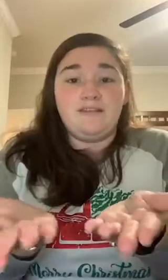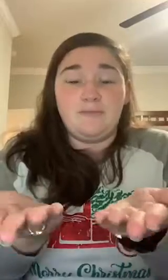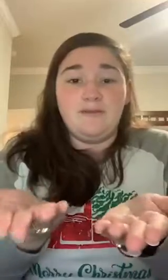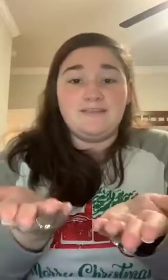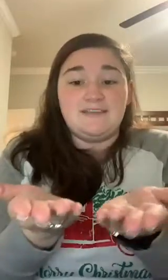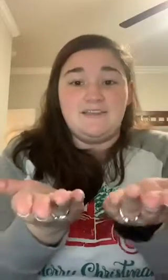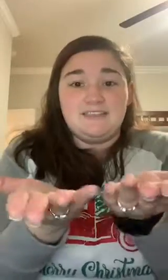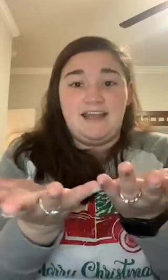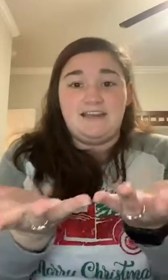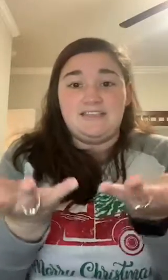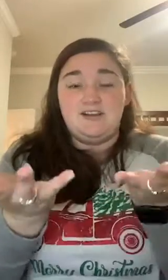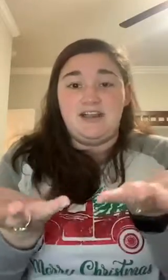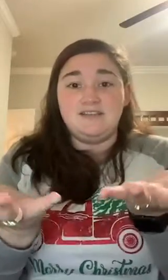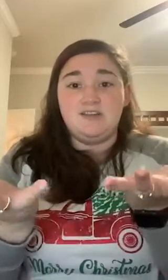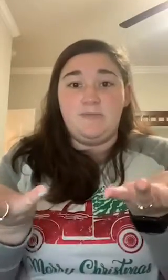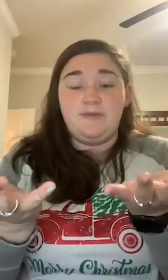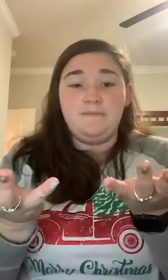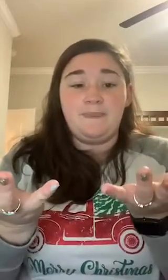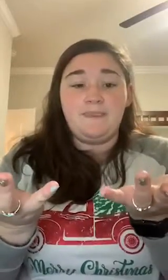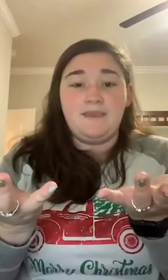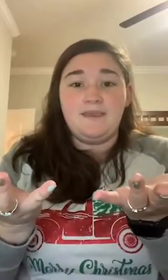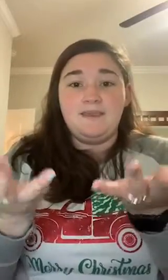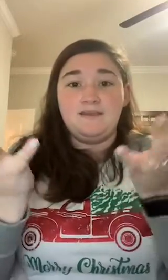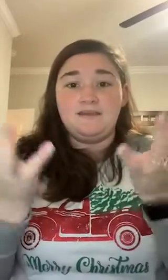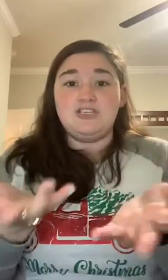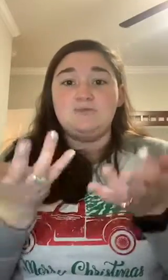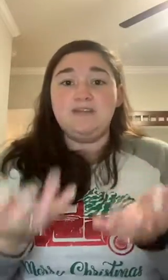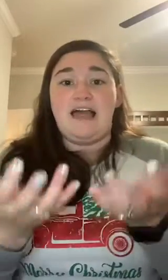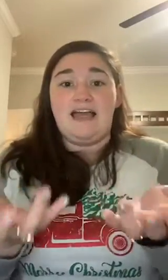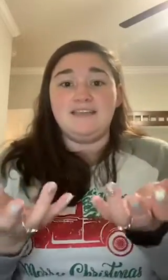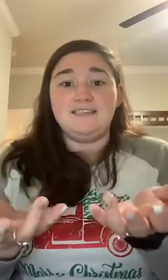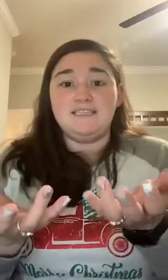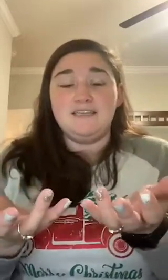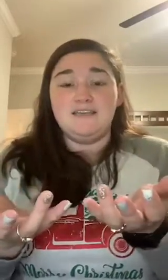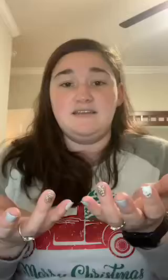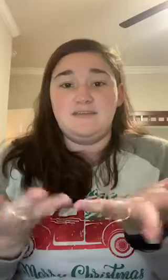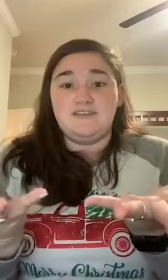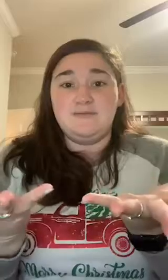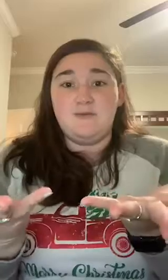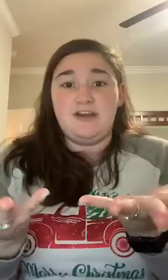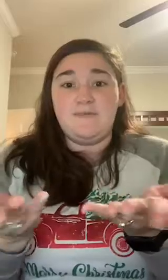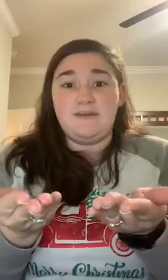premise of the sign is your hands are open, just relaxed, don't have to be wide open, don't have